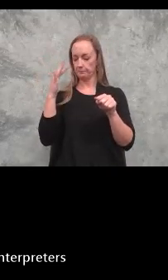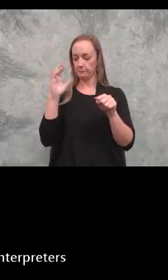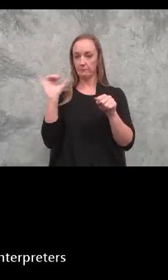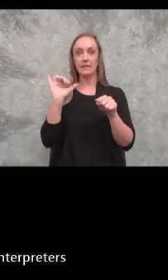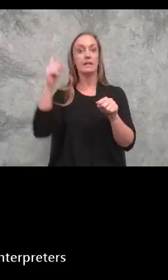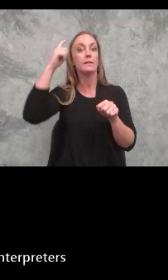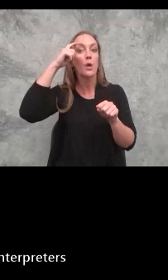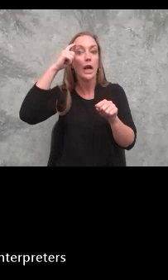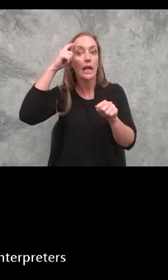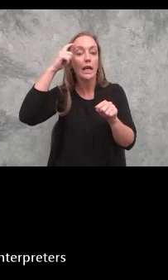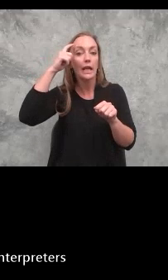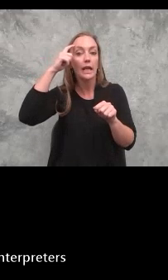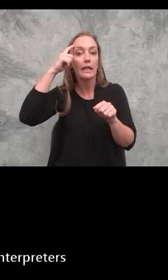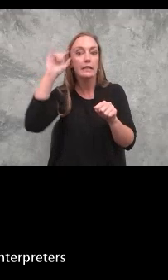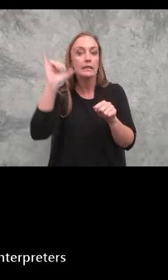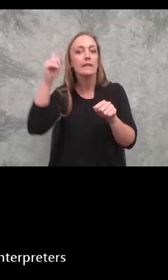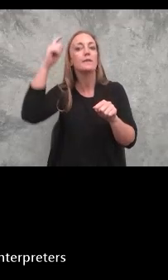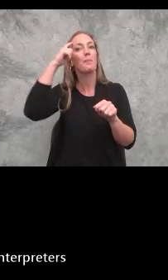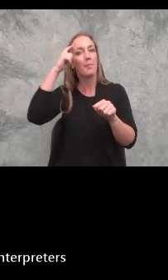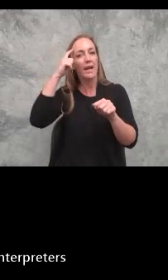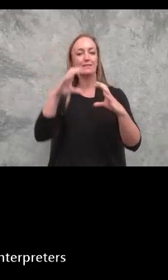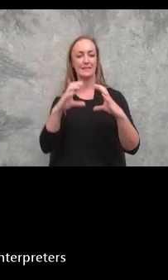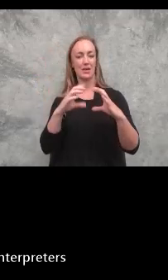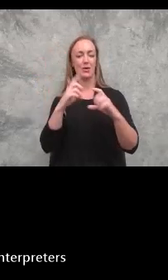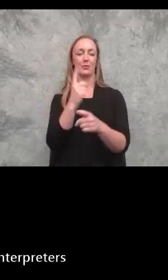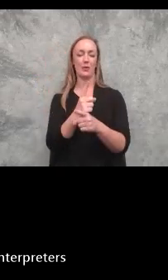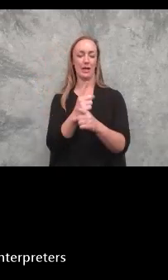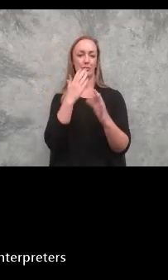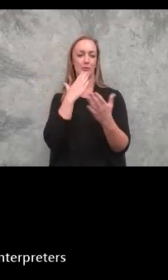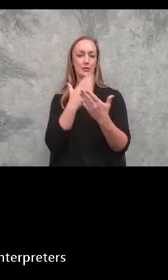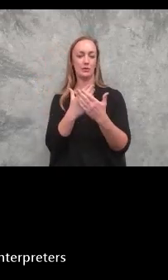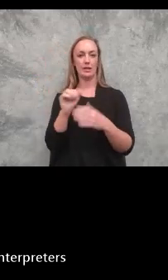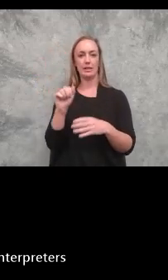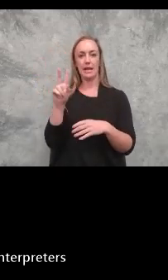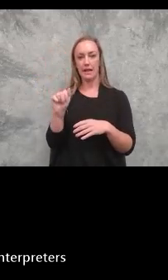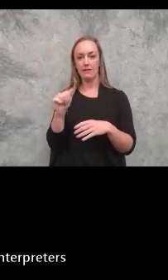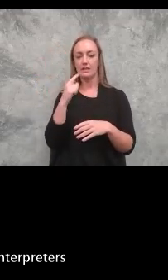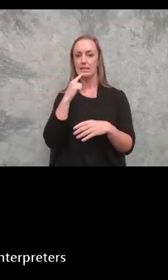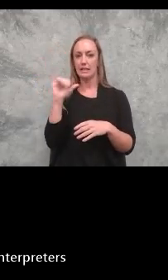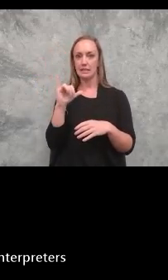“It's like the brain of the cell, very good. So Ava said it's like the boss and Ethan said it's